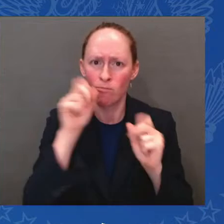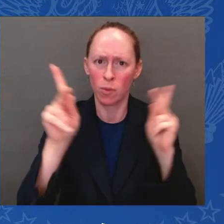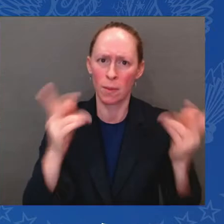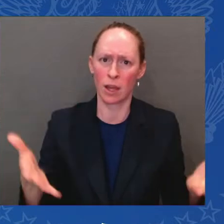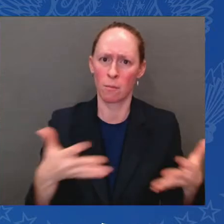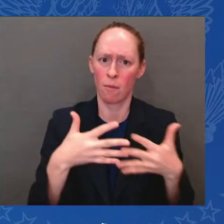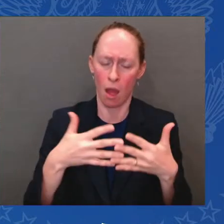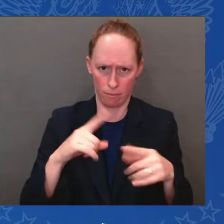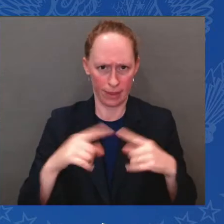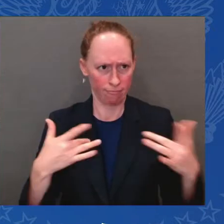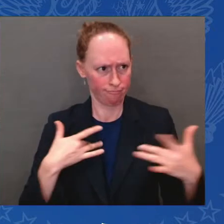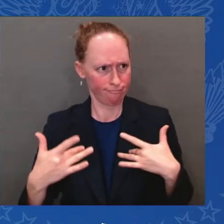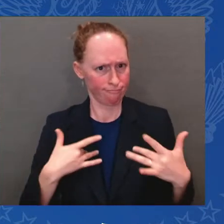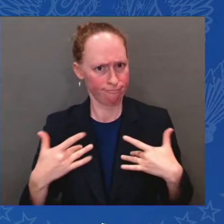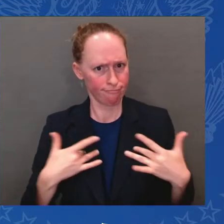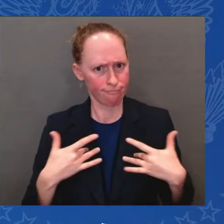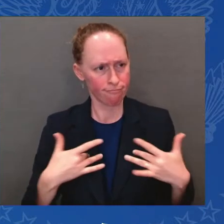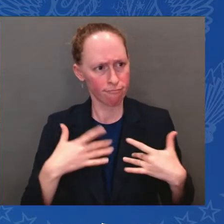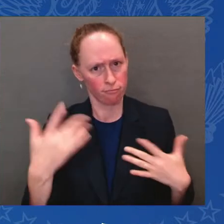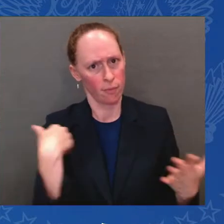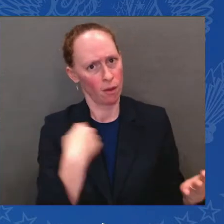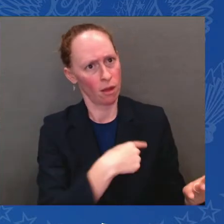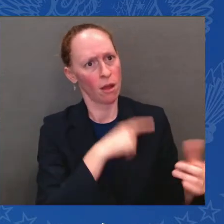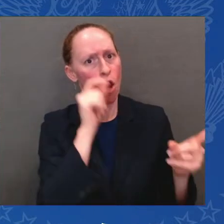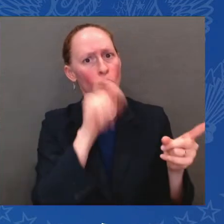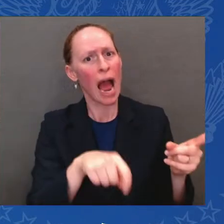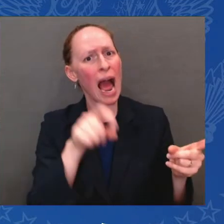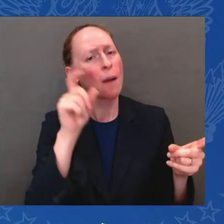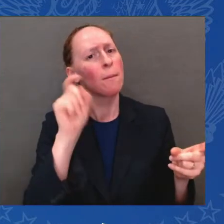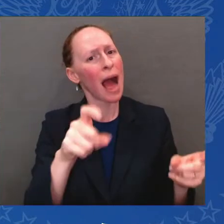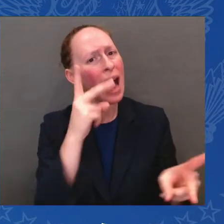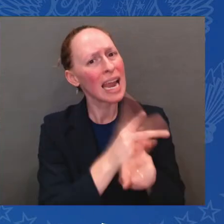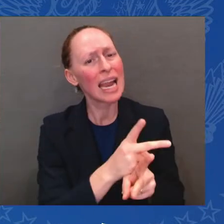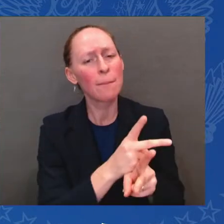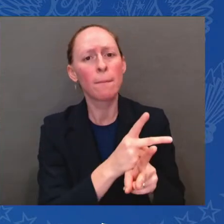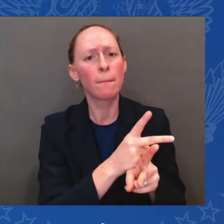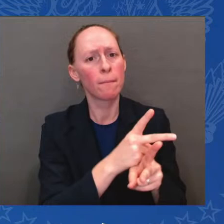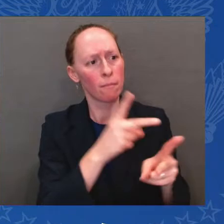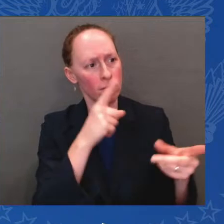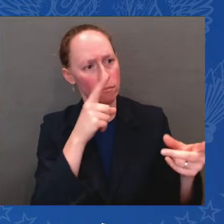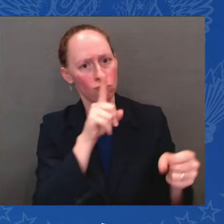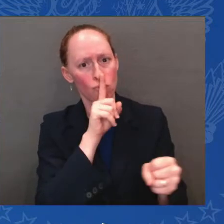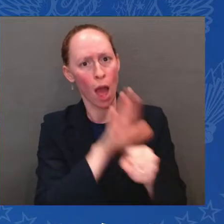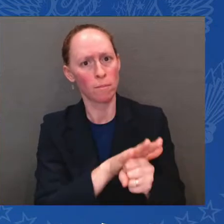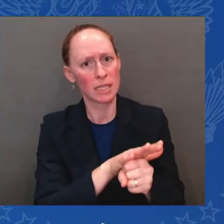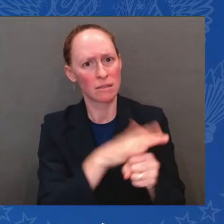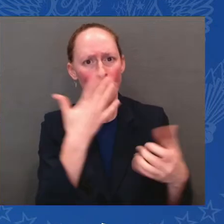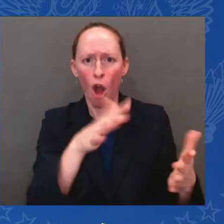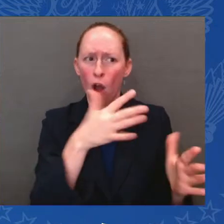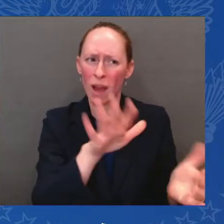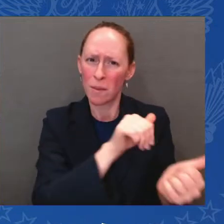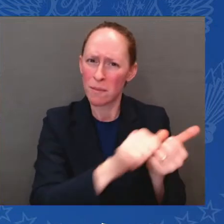in a separate vote. We cannot under any circumstance allow America's support for Ukraine to be interrupted.